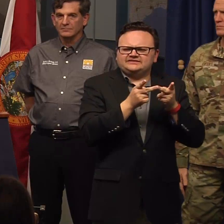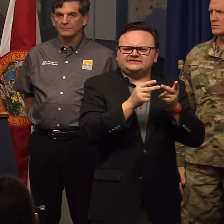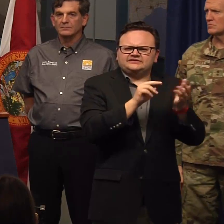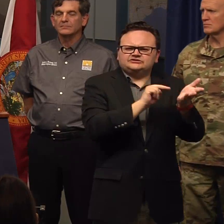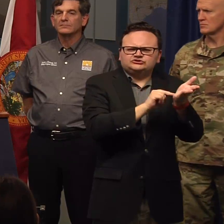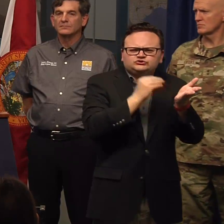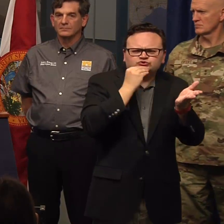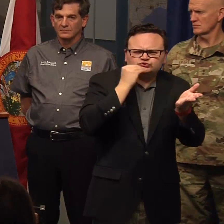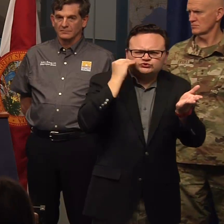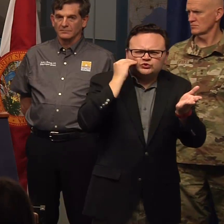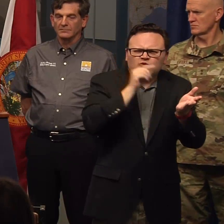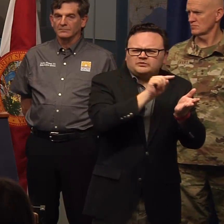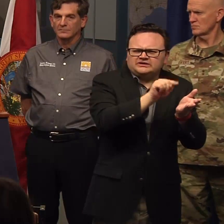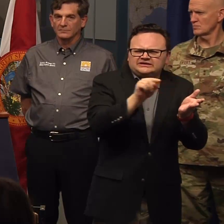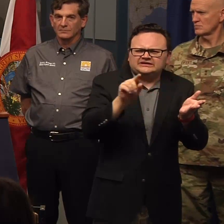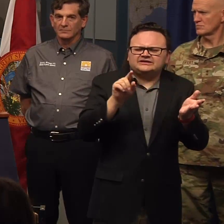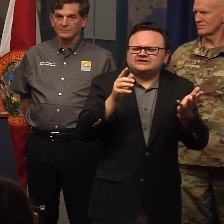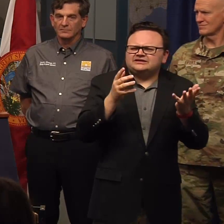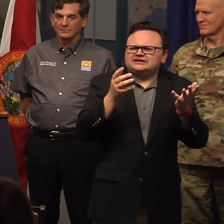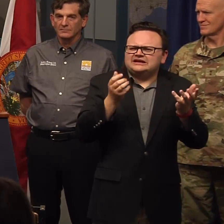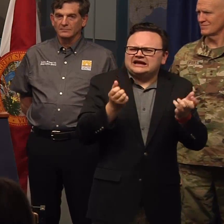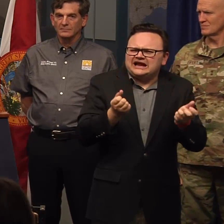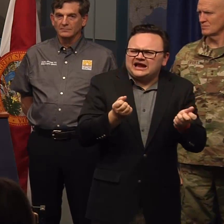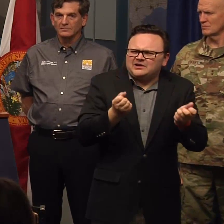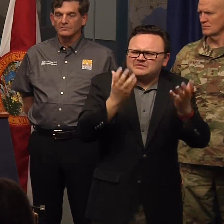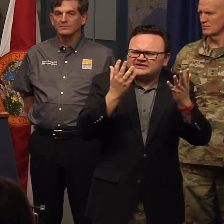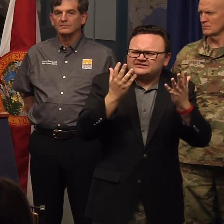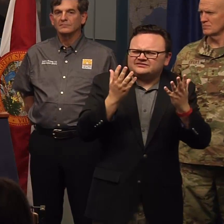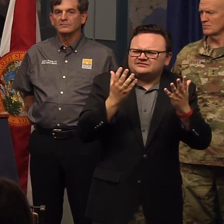SUPPORTED AS WELL.